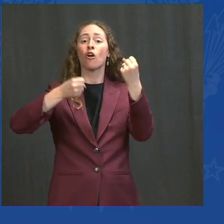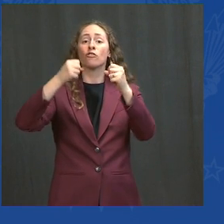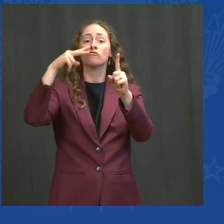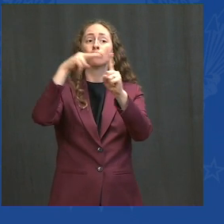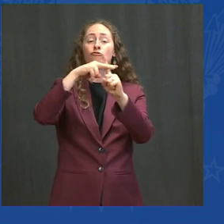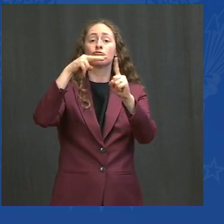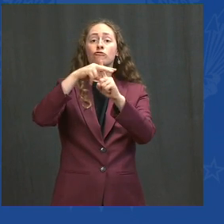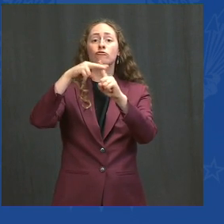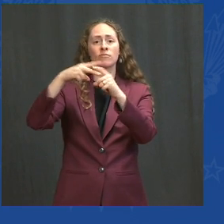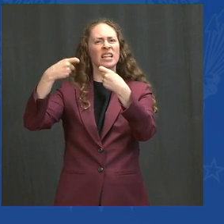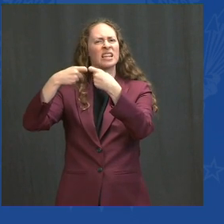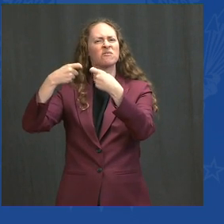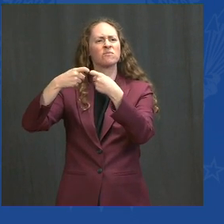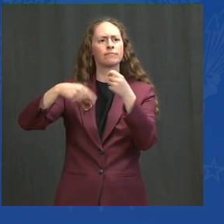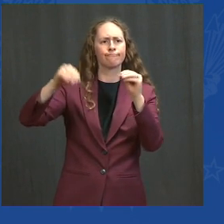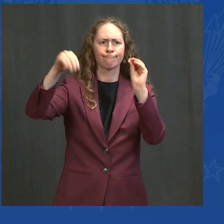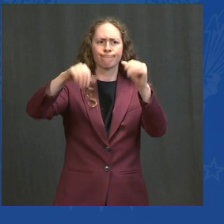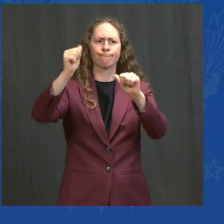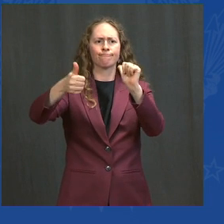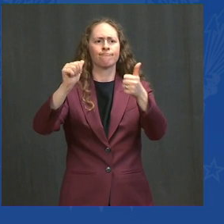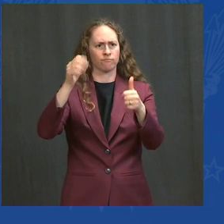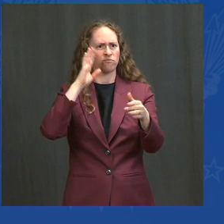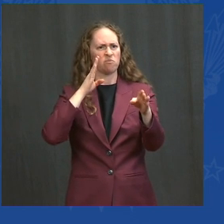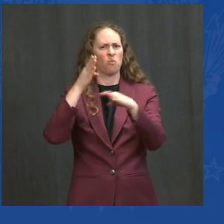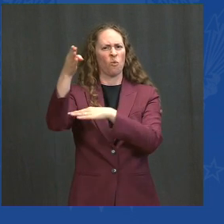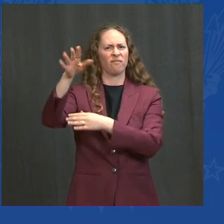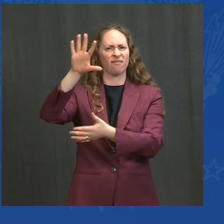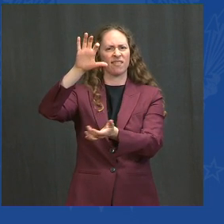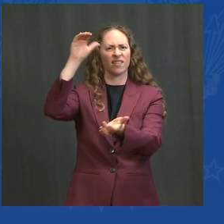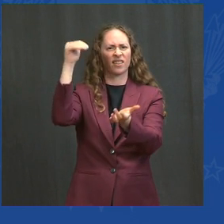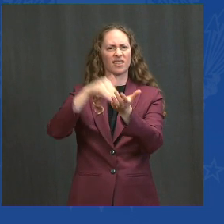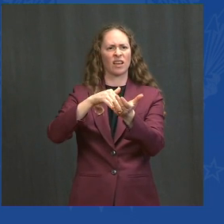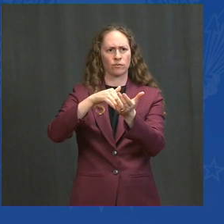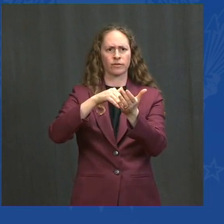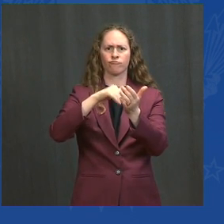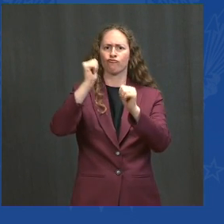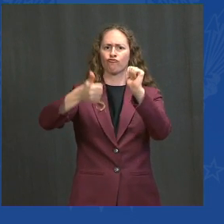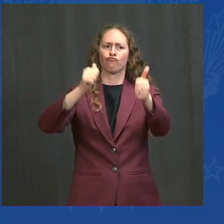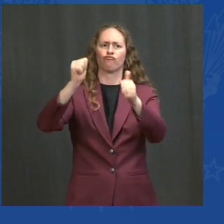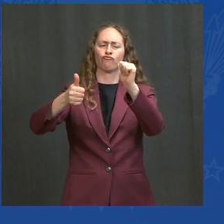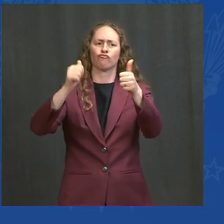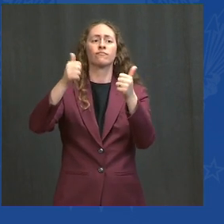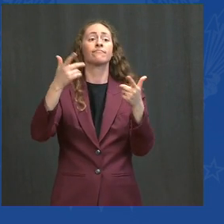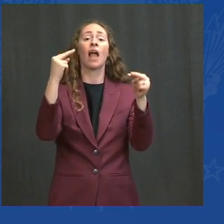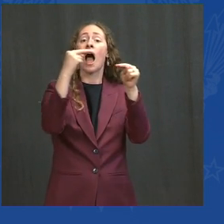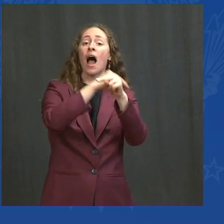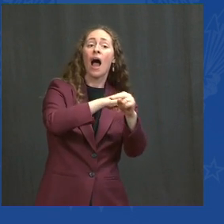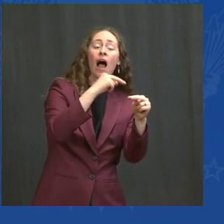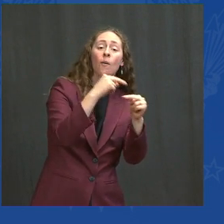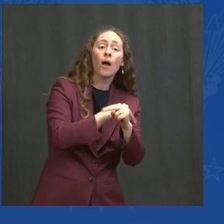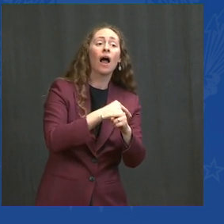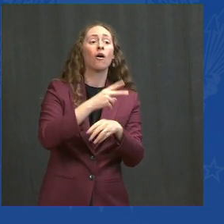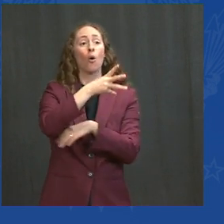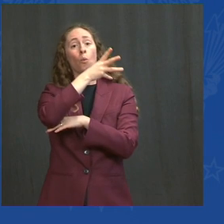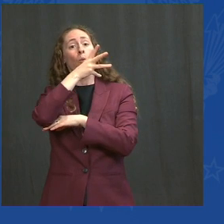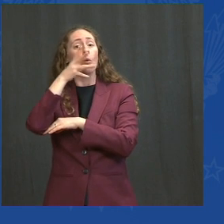500,000 charging stations nationwide along our highways and in rural and disadvantaged communities as well.